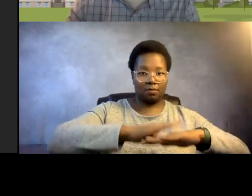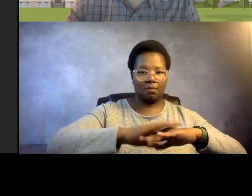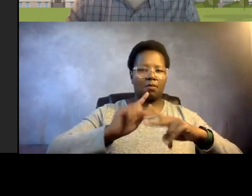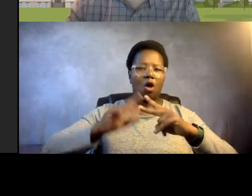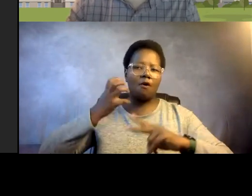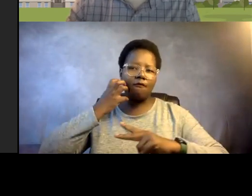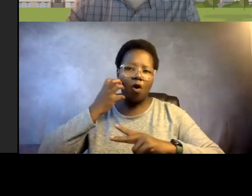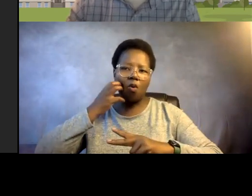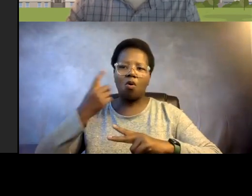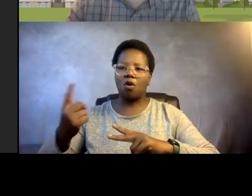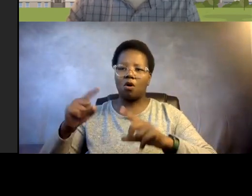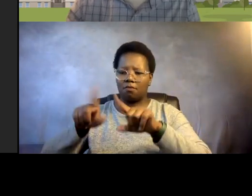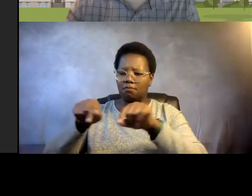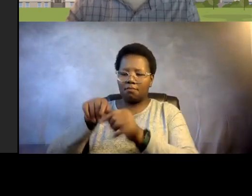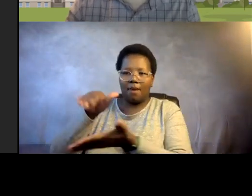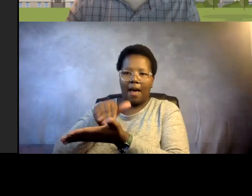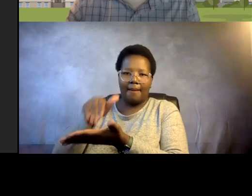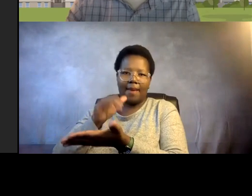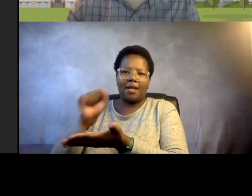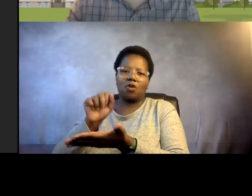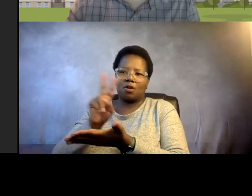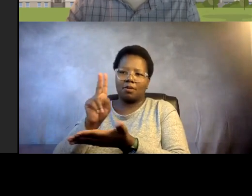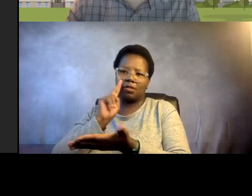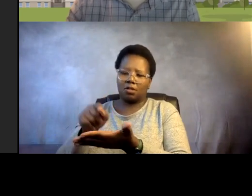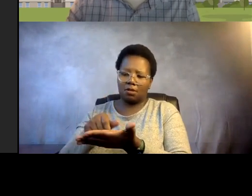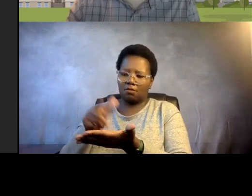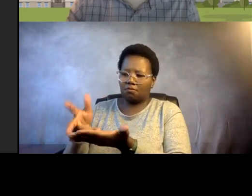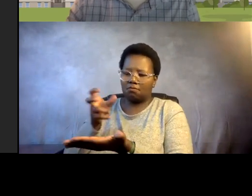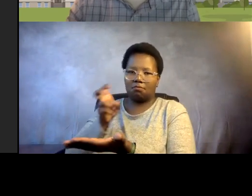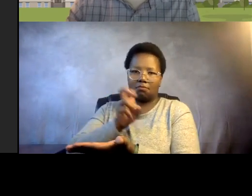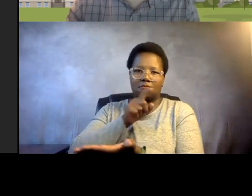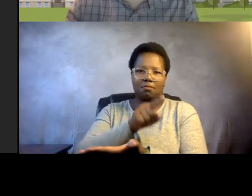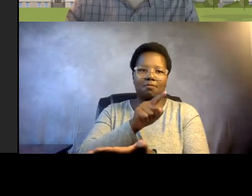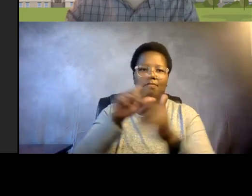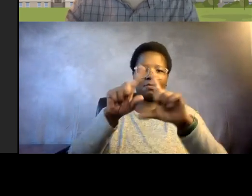so that can be handy as well. You can also emulate mobile devices in DevTools and then use